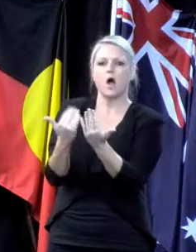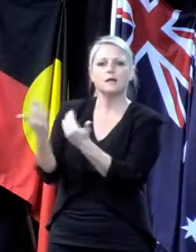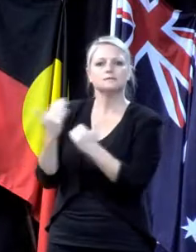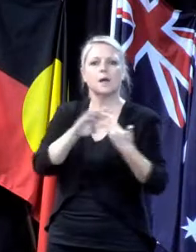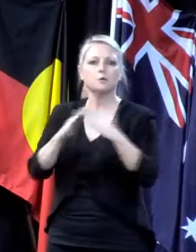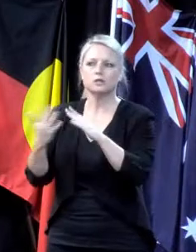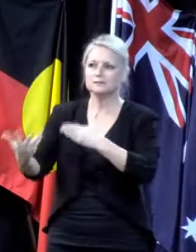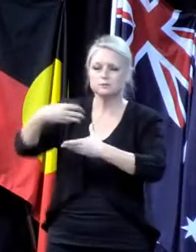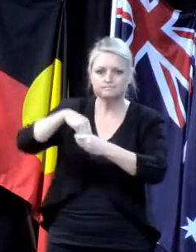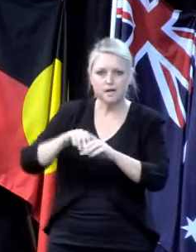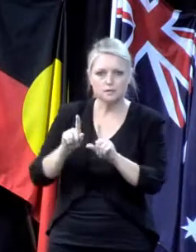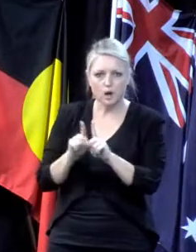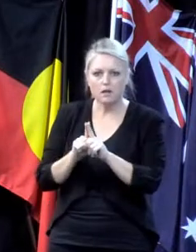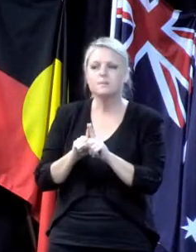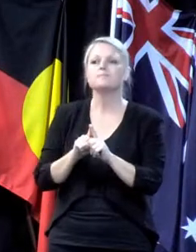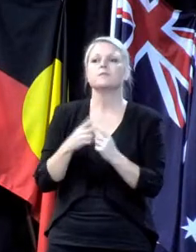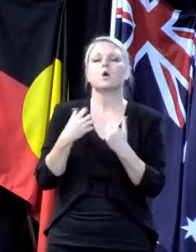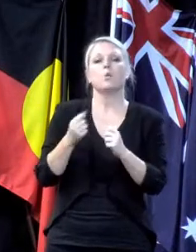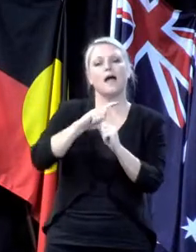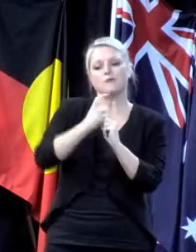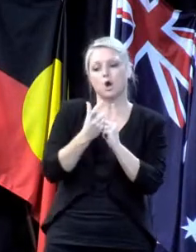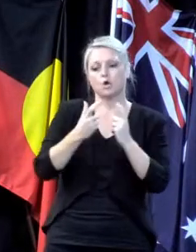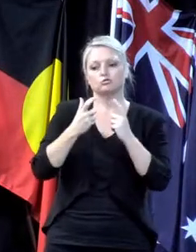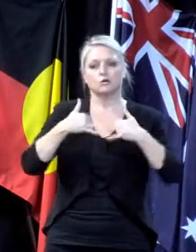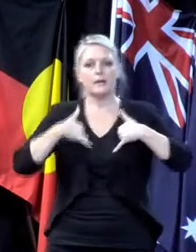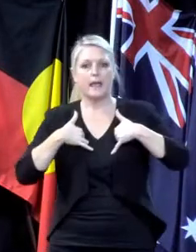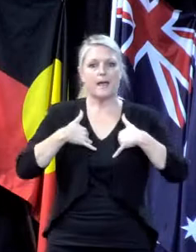We have a cultural camp for Indigenous and non-Indigenous students